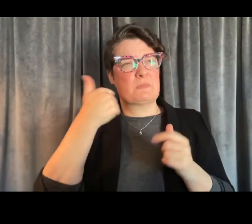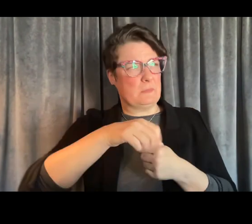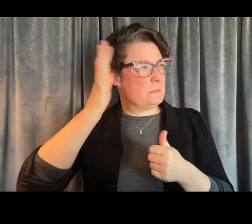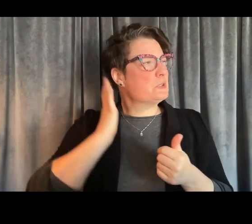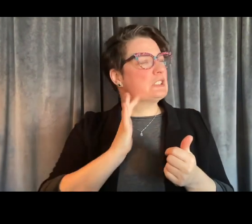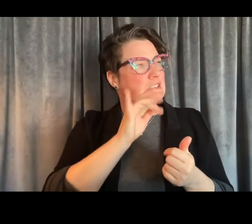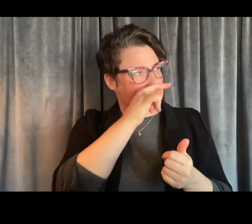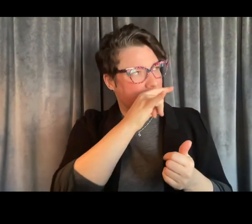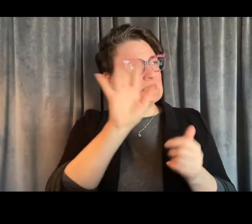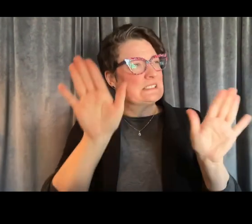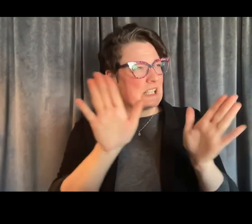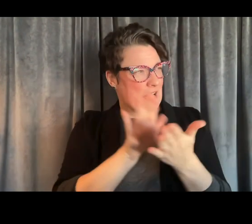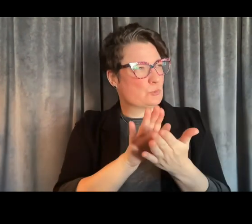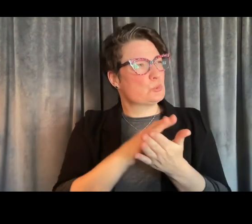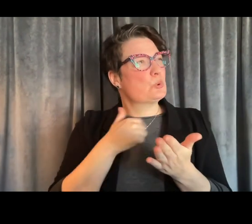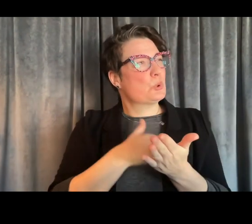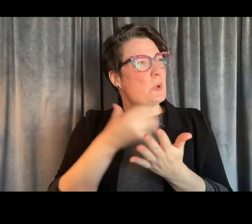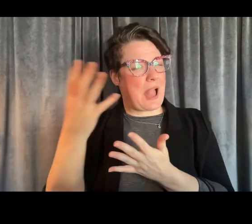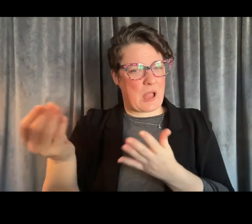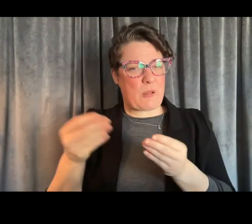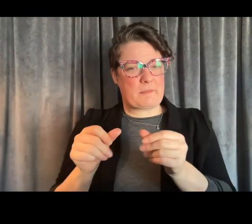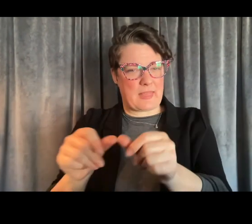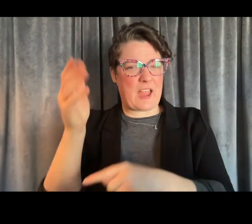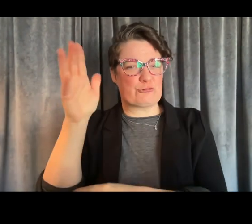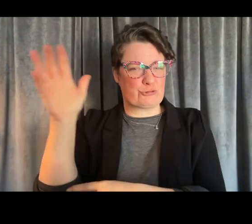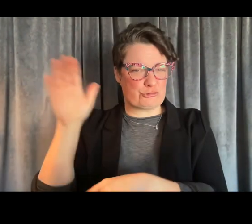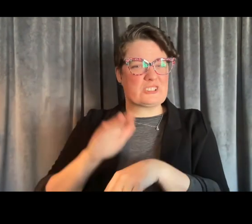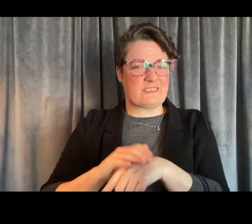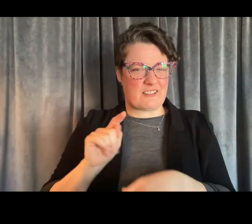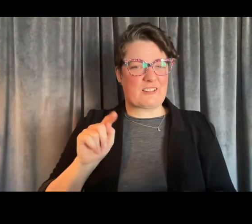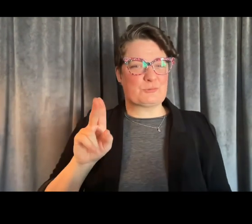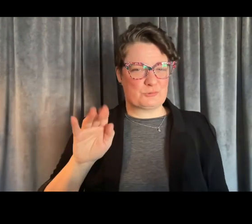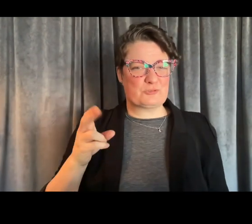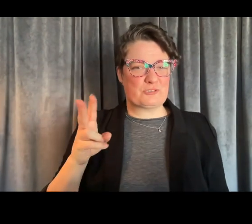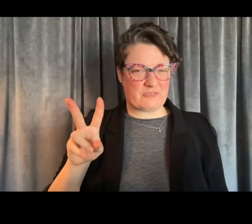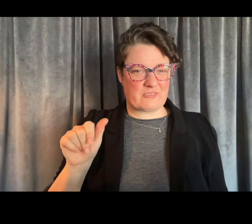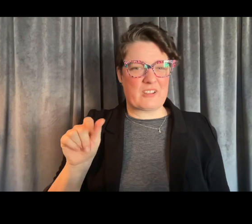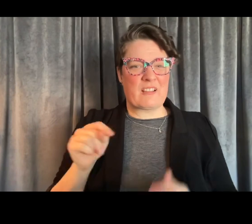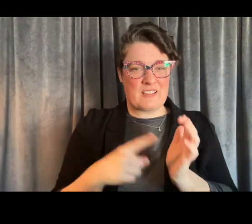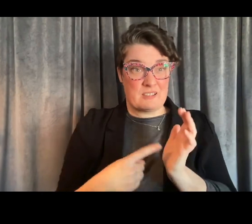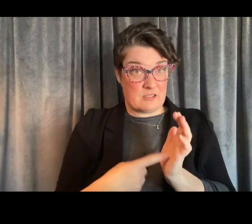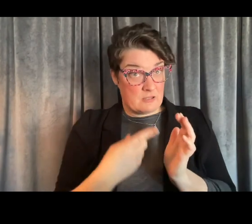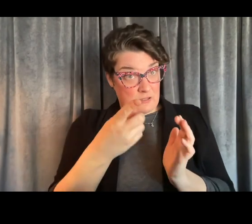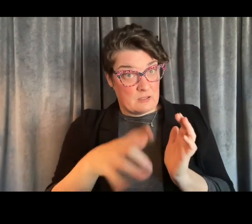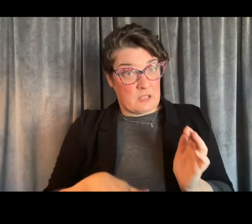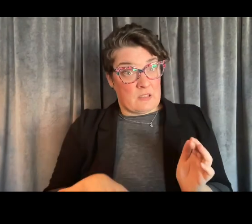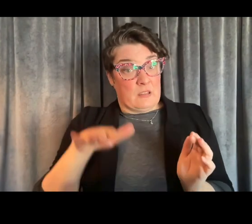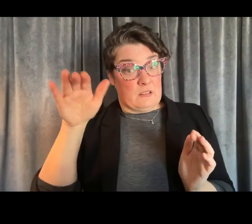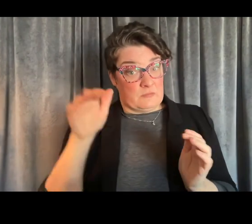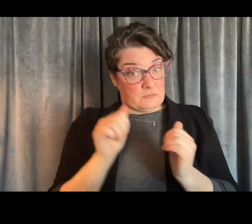like go outside and plant a tree on Tu B'Shvat sometimes, and yeah. Did you grow up practicing Tu B'Shvat at all?